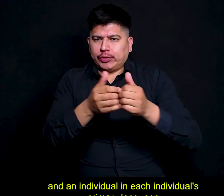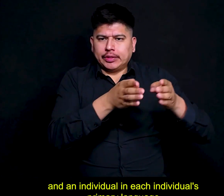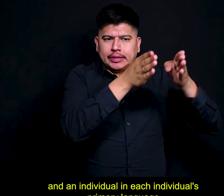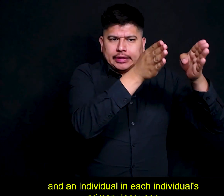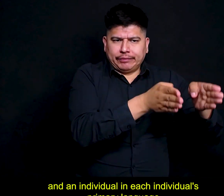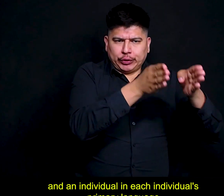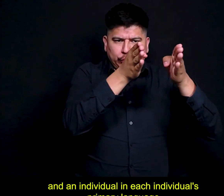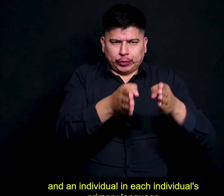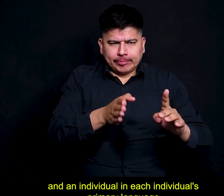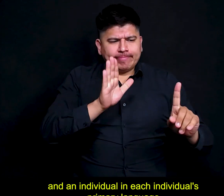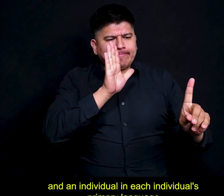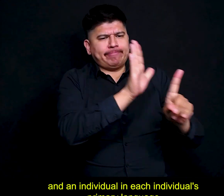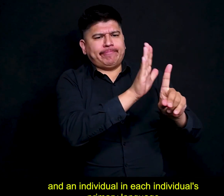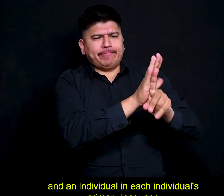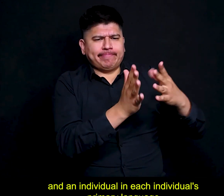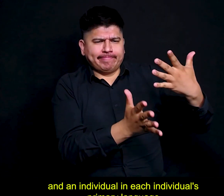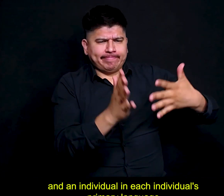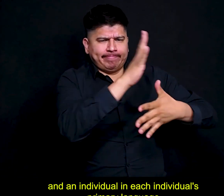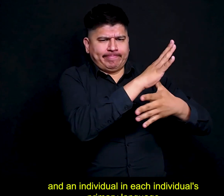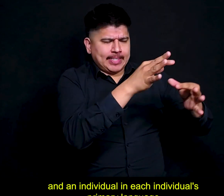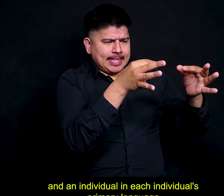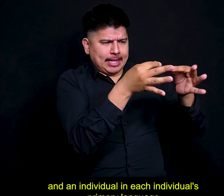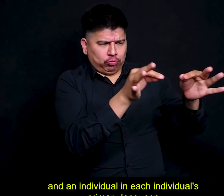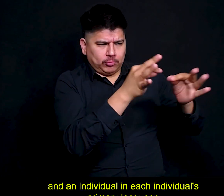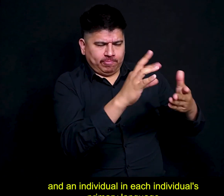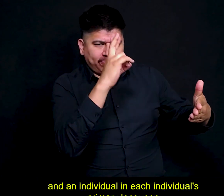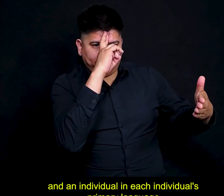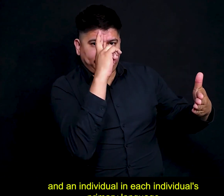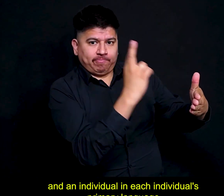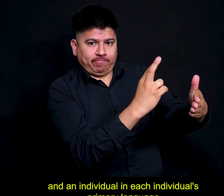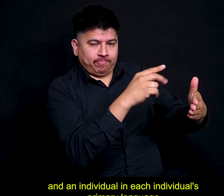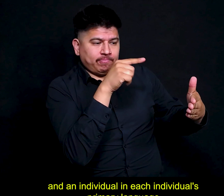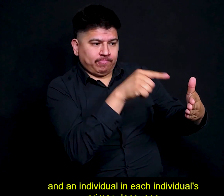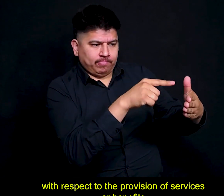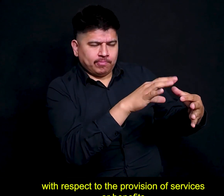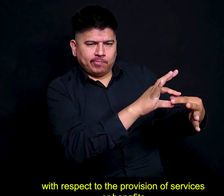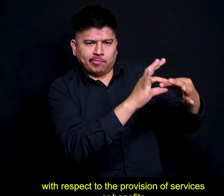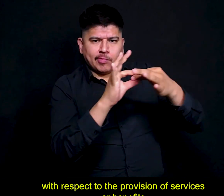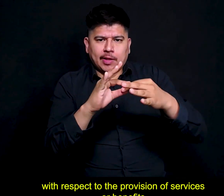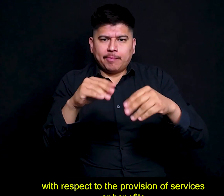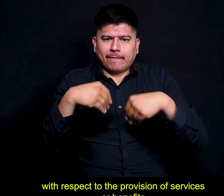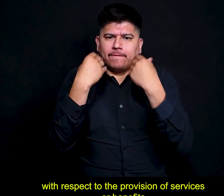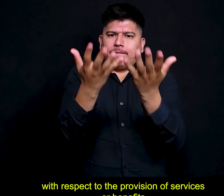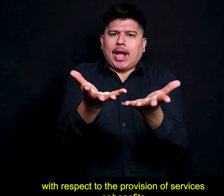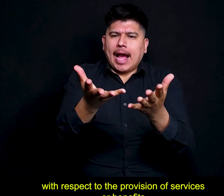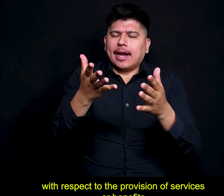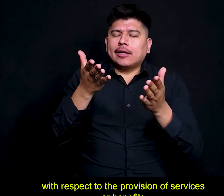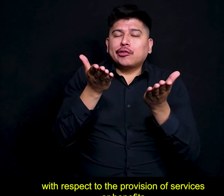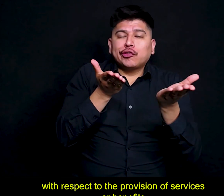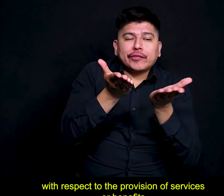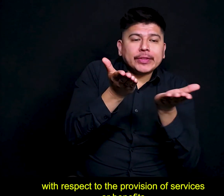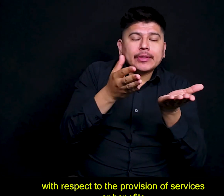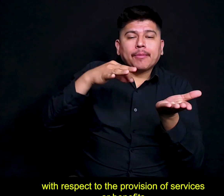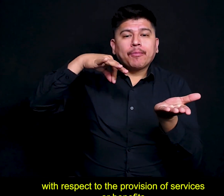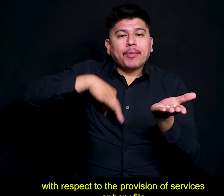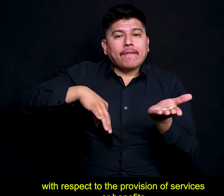and an individual in each individual's primary language with respect to the provision of services or benefits